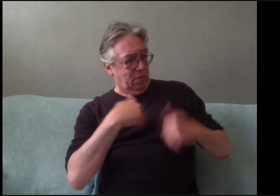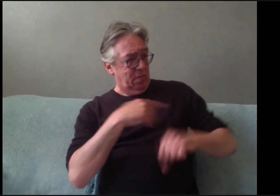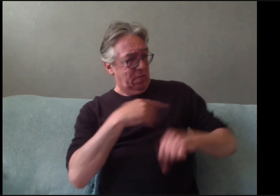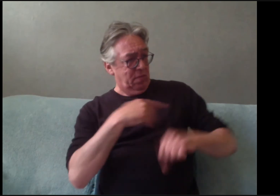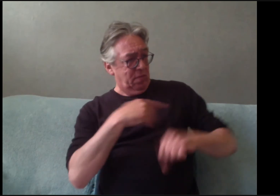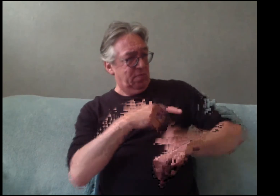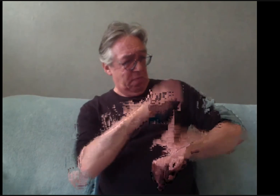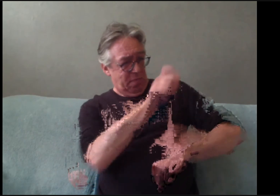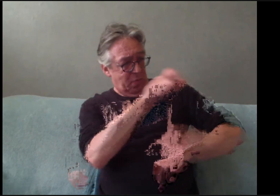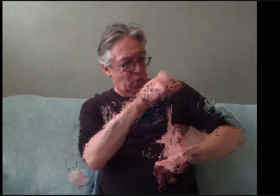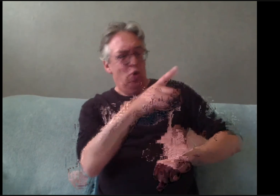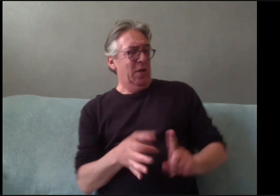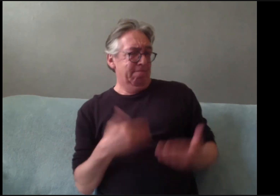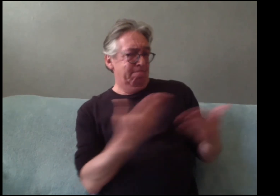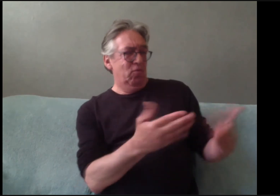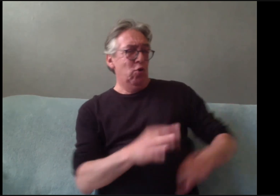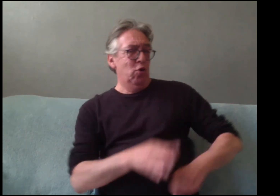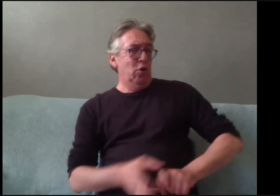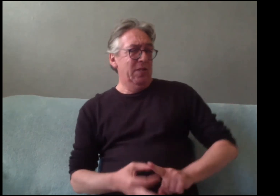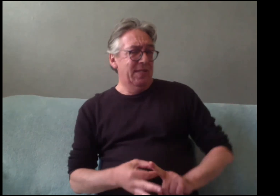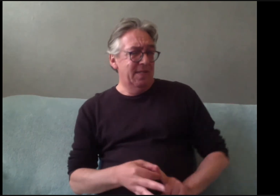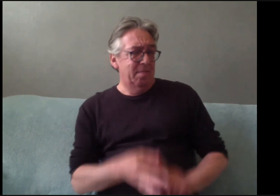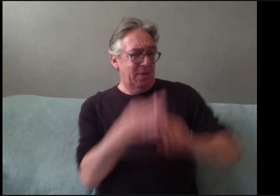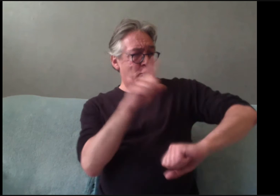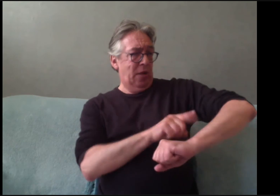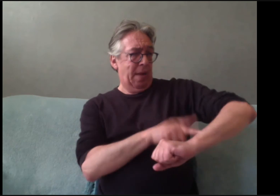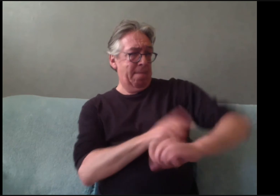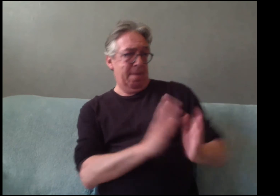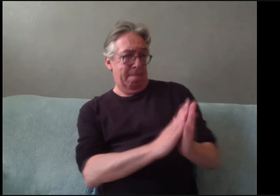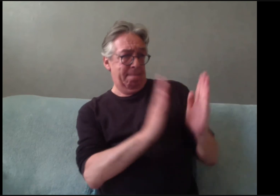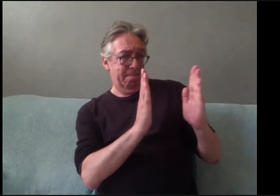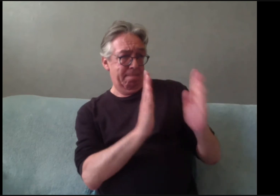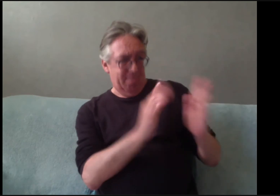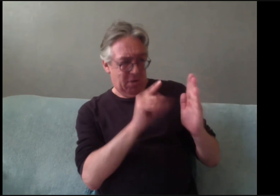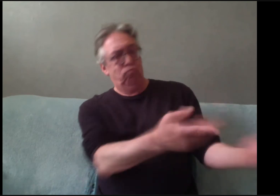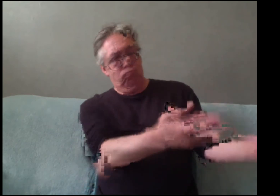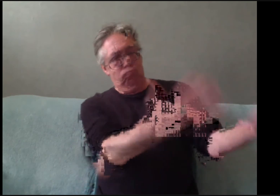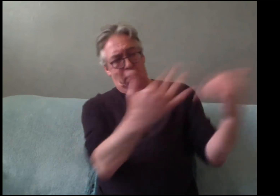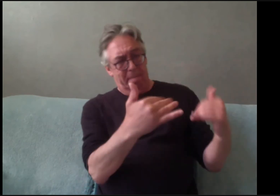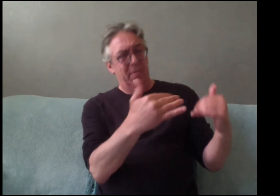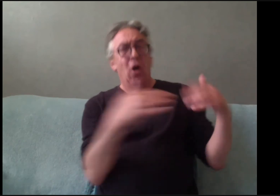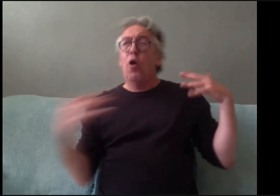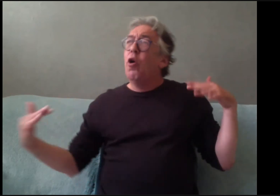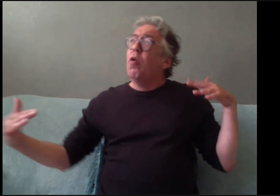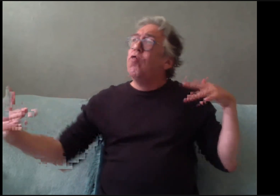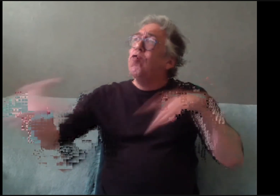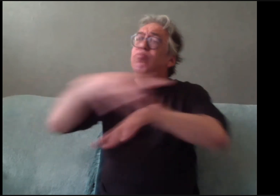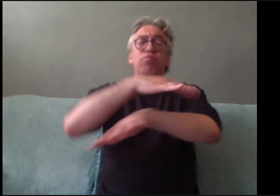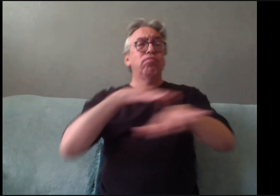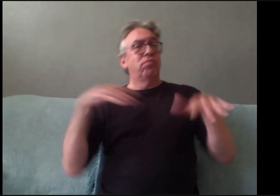But there's also very practical issues such as not being able to find